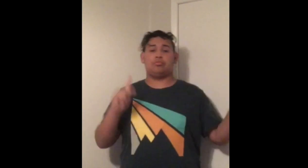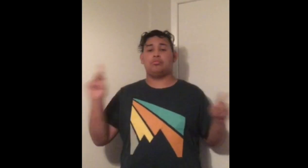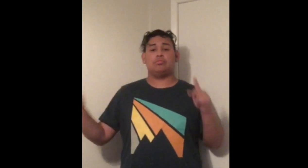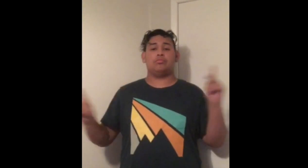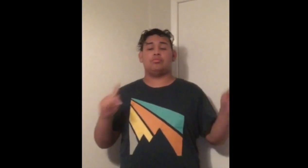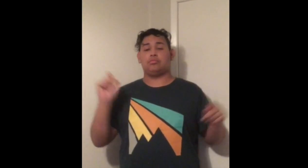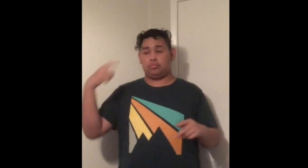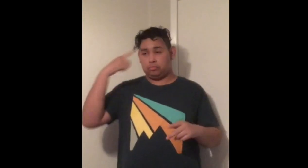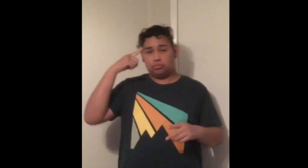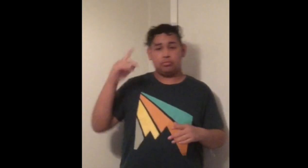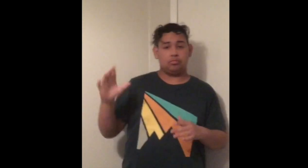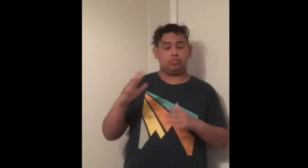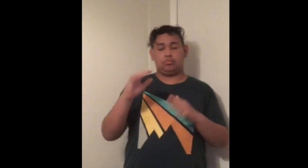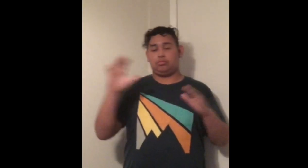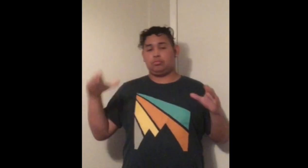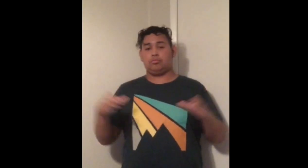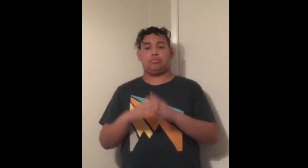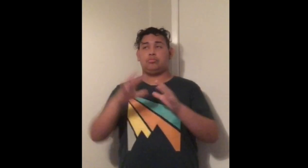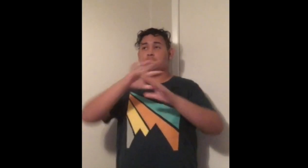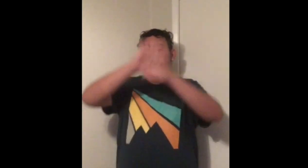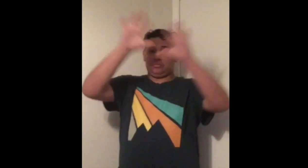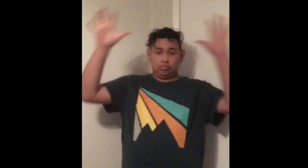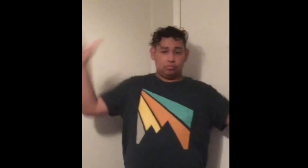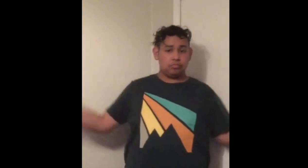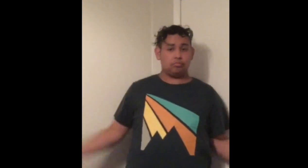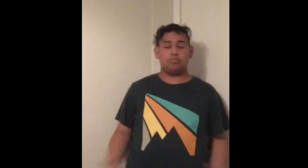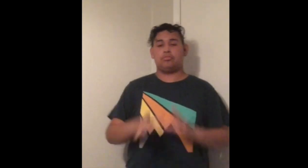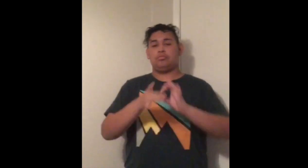And to the Republic for which it stands.